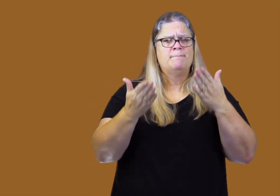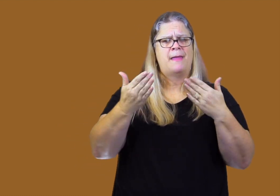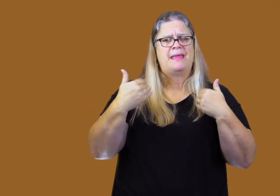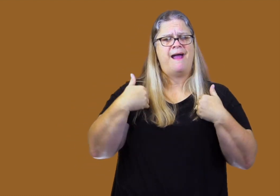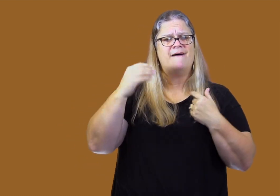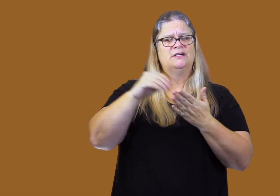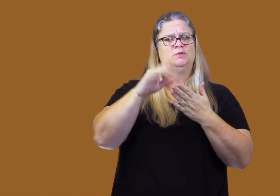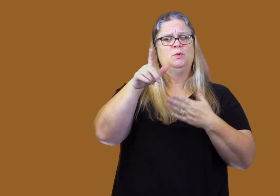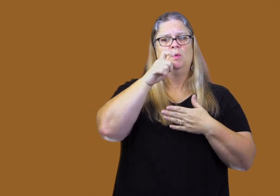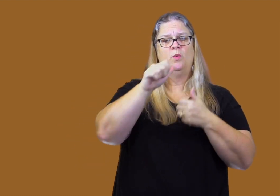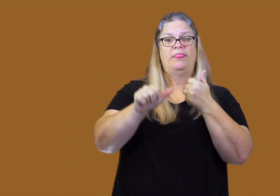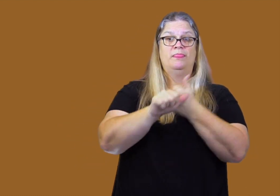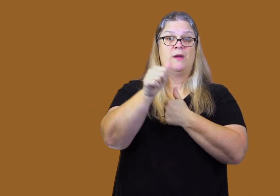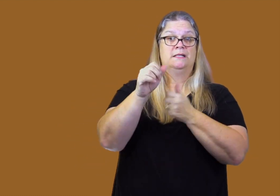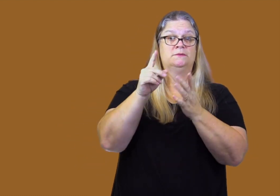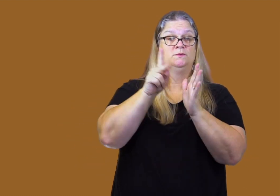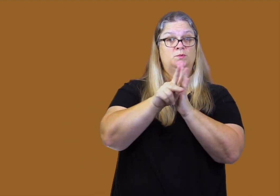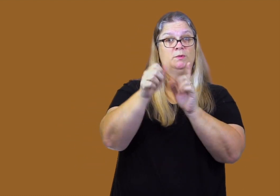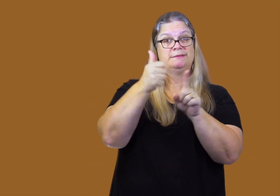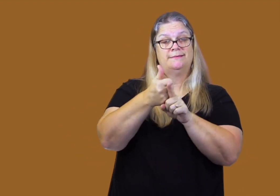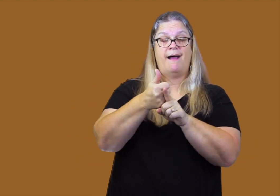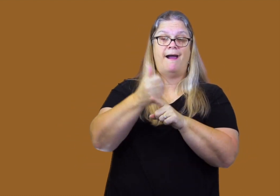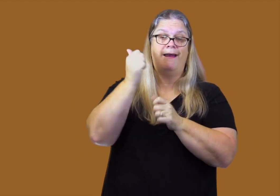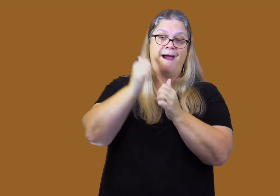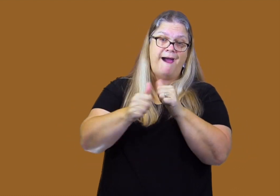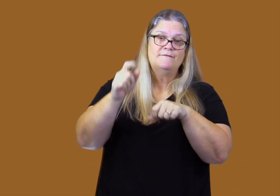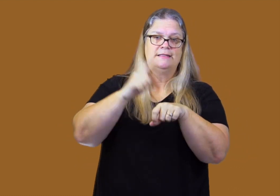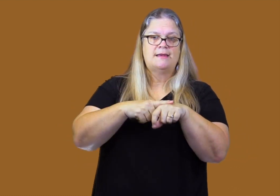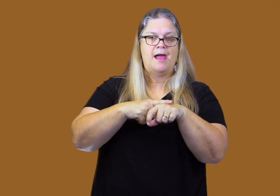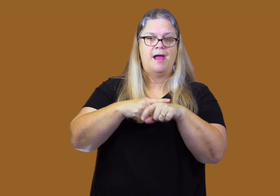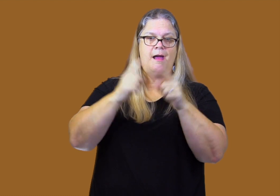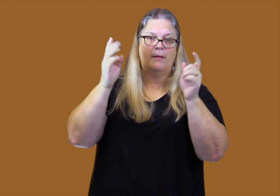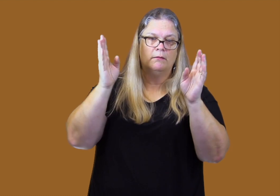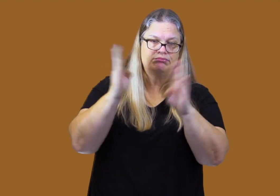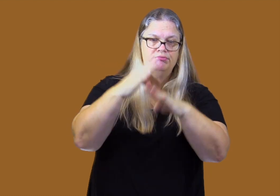You may have assuming threatened suicide every time they're in trouble,